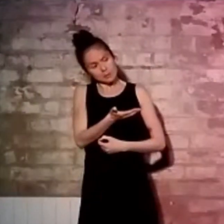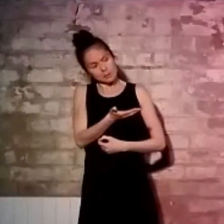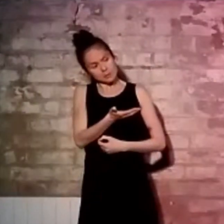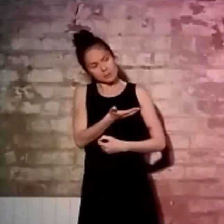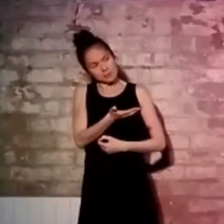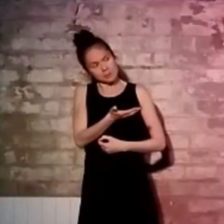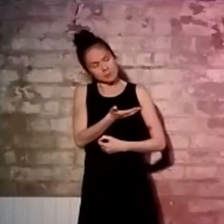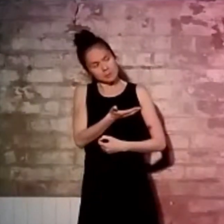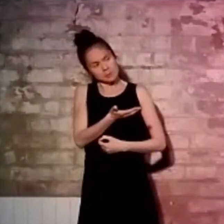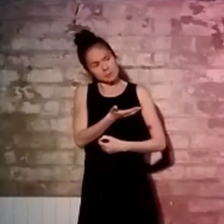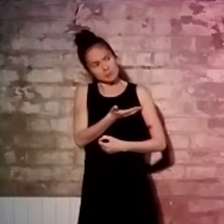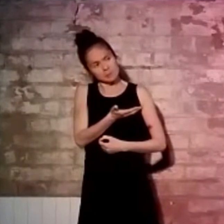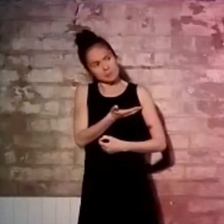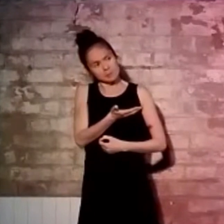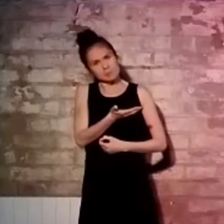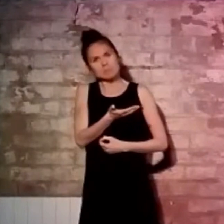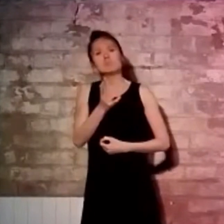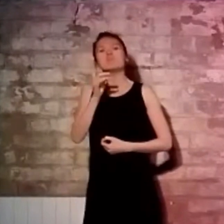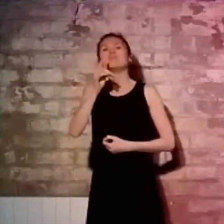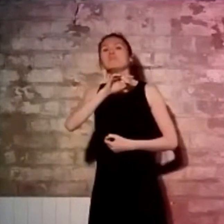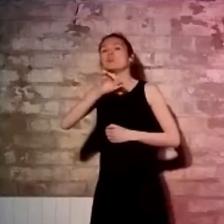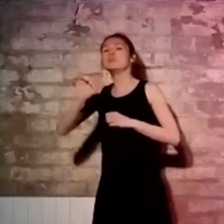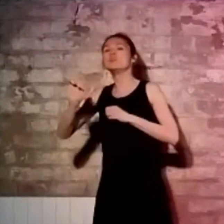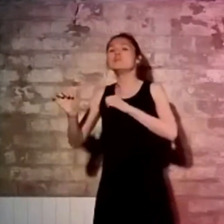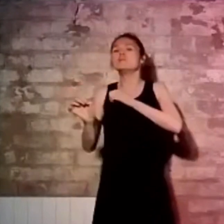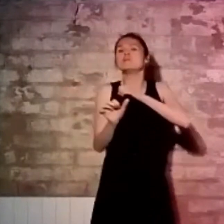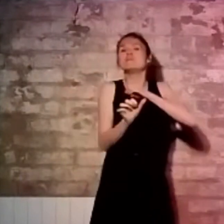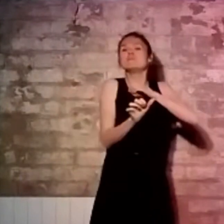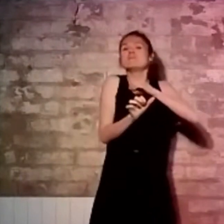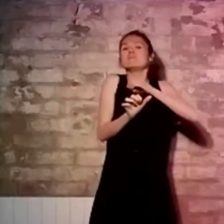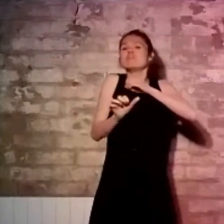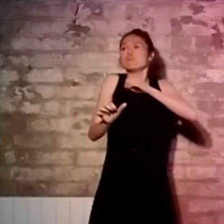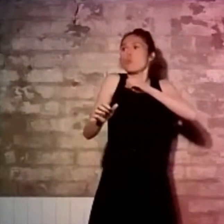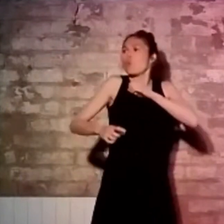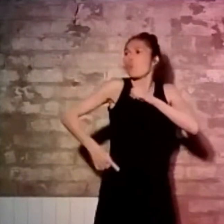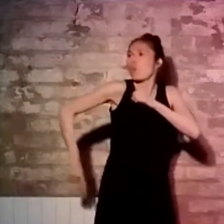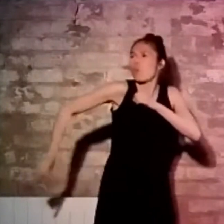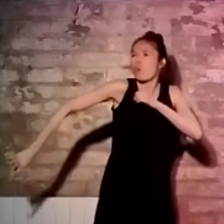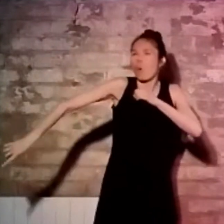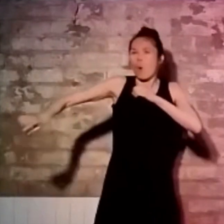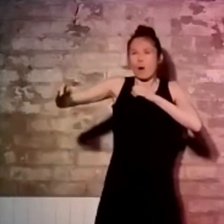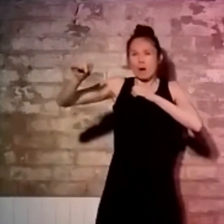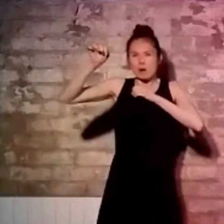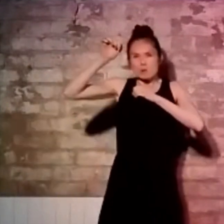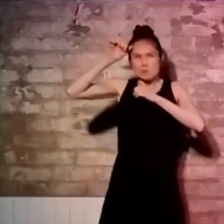That I may give the local wound a name and make distinct the very breach whereout